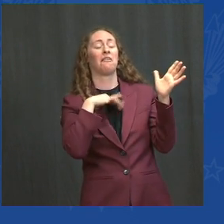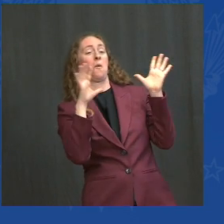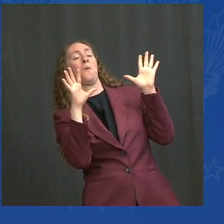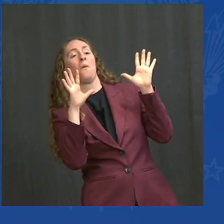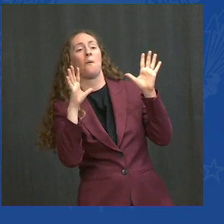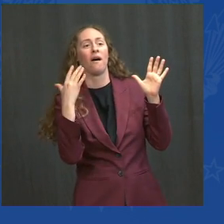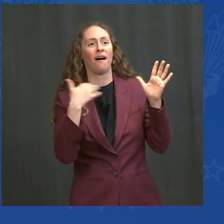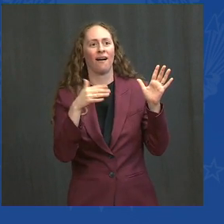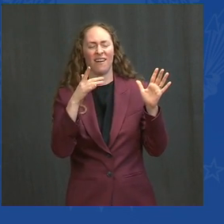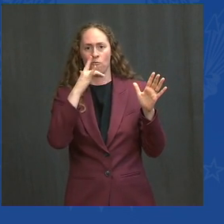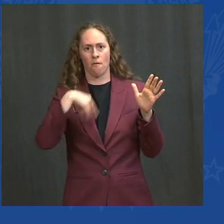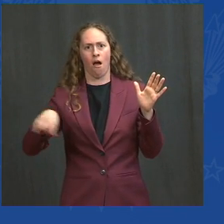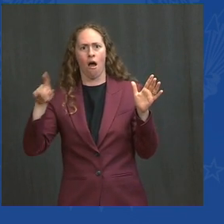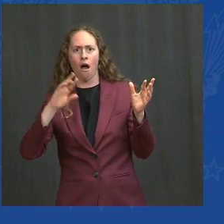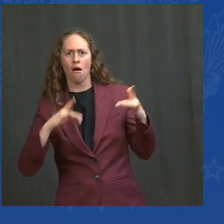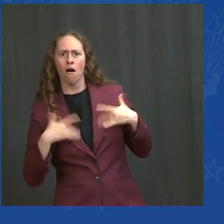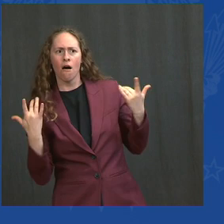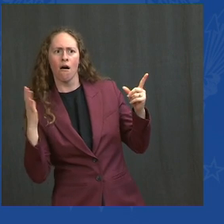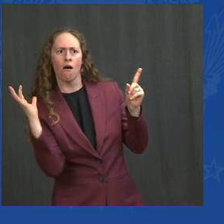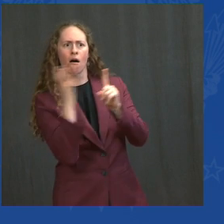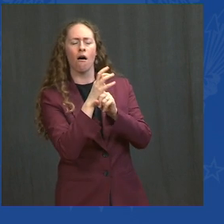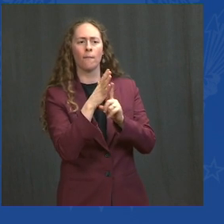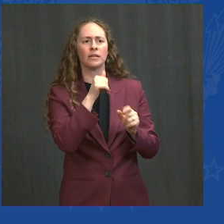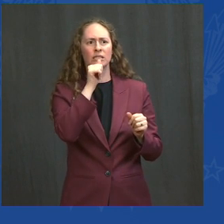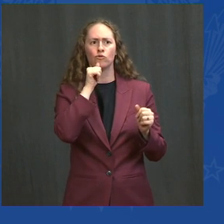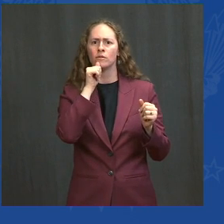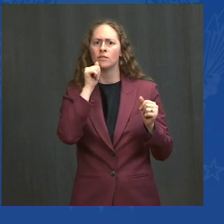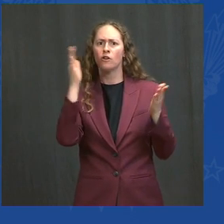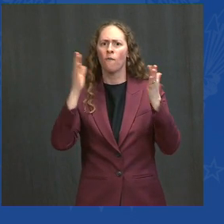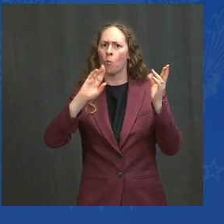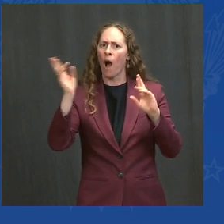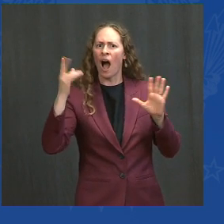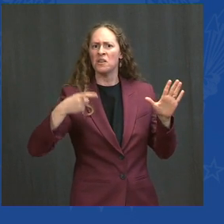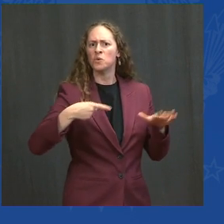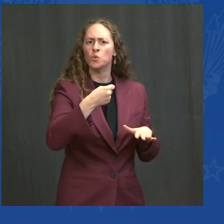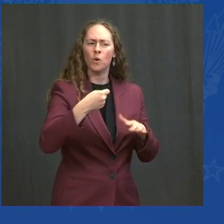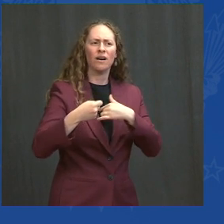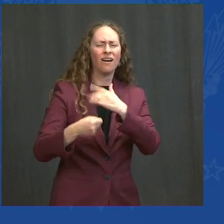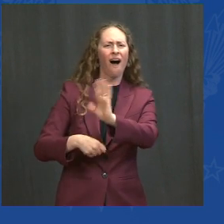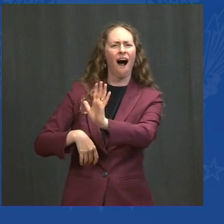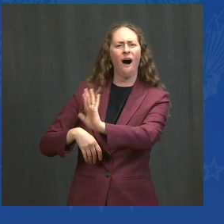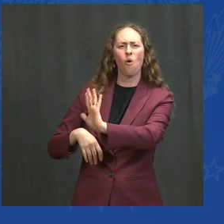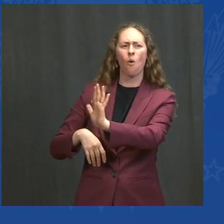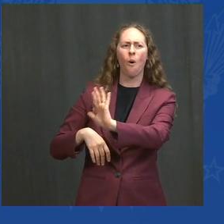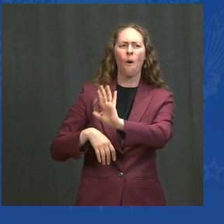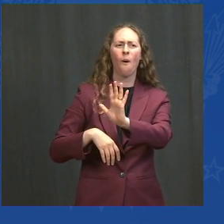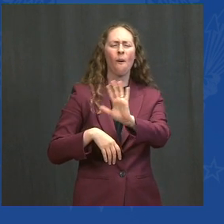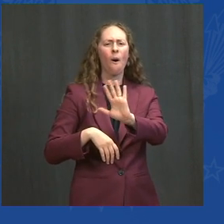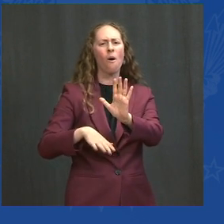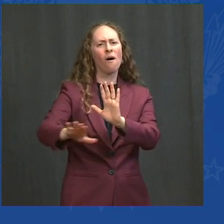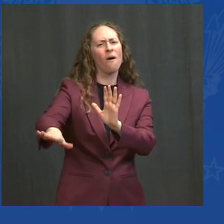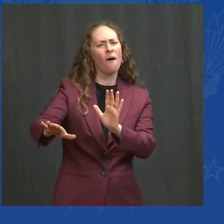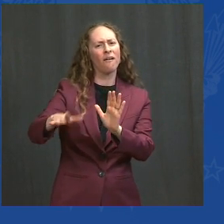I said, "No, no, no, no, no, no, no. He's a friend." He was like, "What the hell." And he said, "Big deal, Joey.